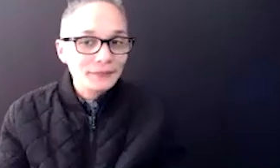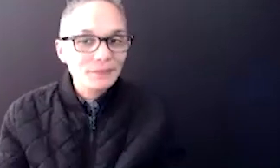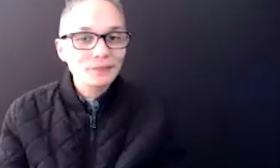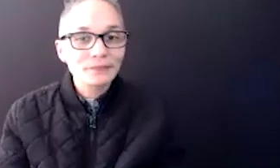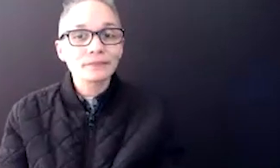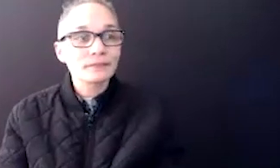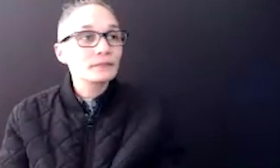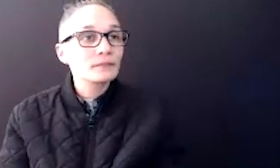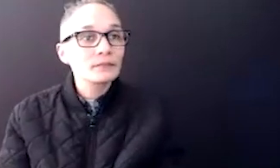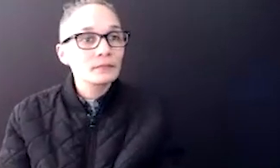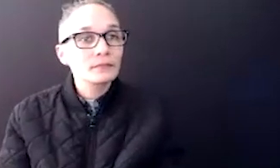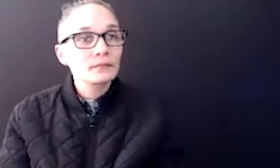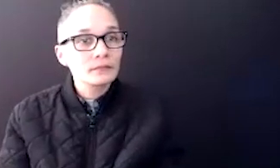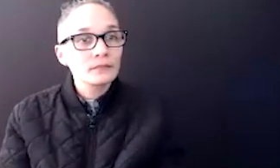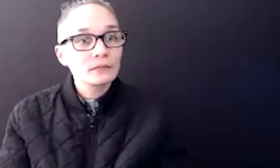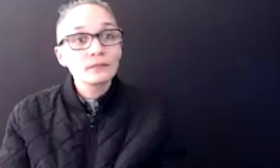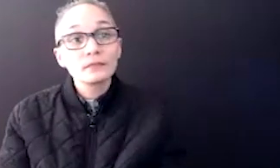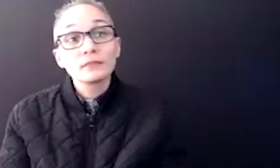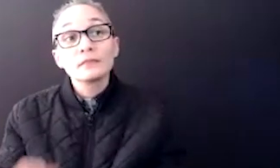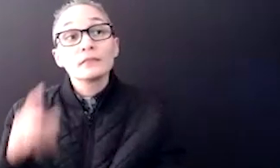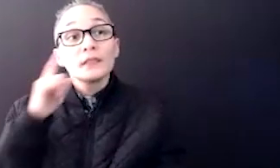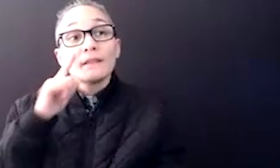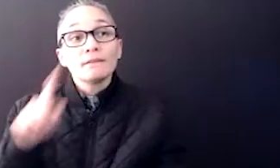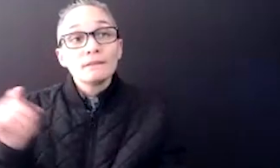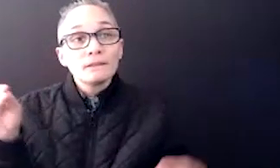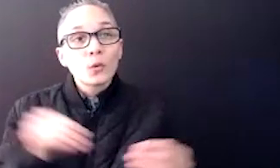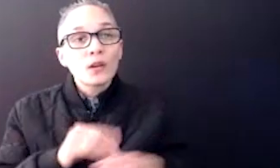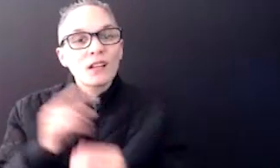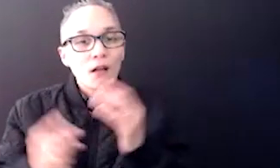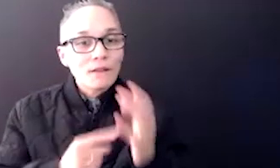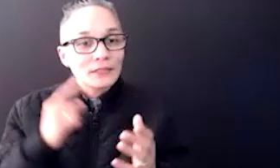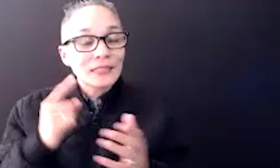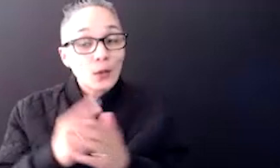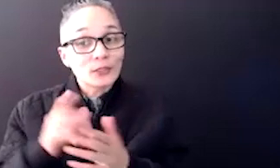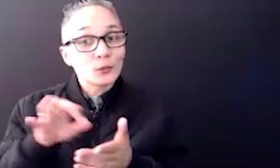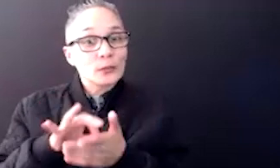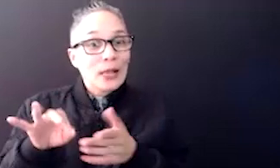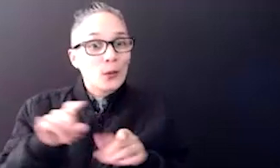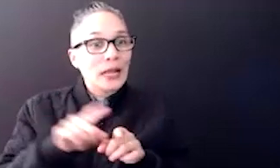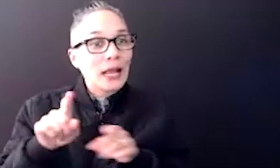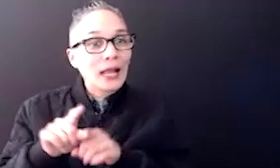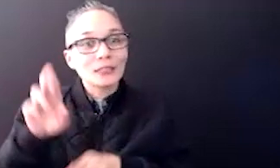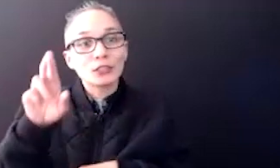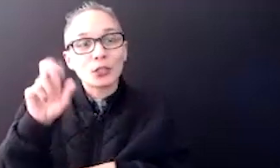Yeah. So for office hours to, an office hour to count. As for RSI, it does need to be scheduled.